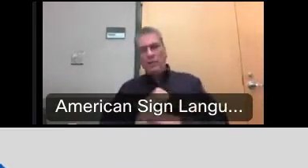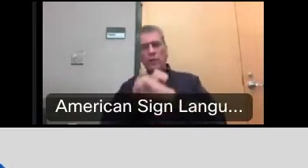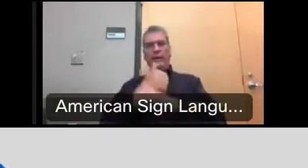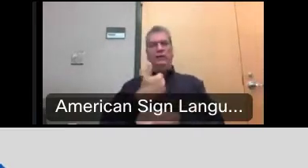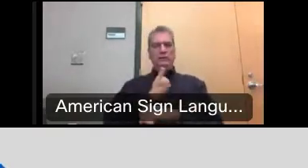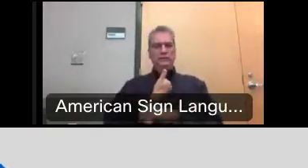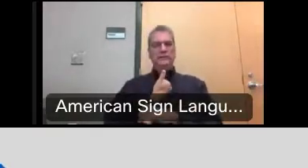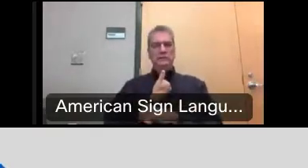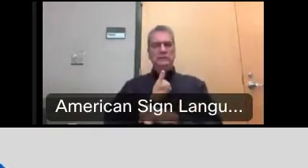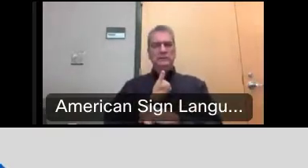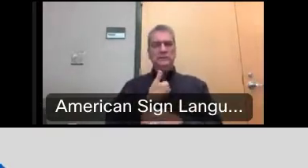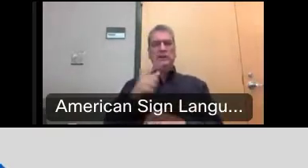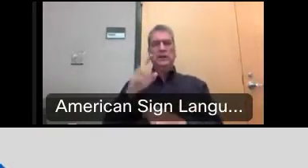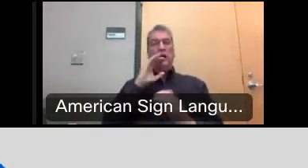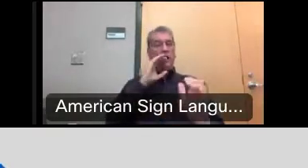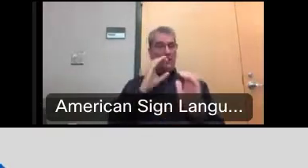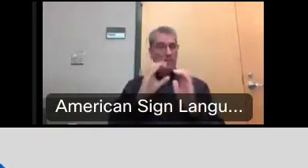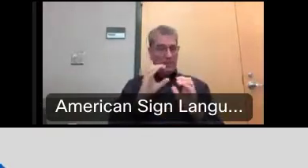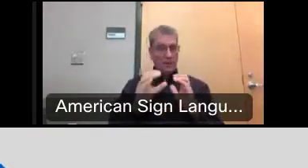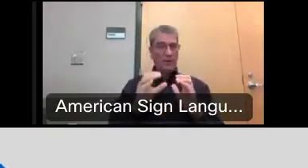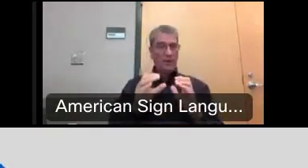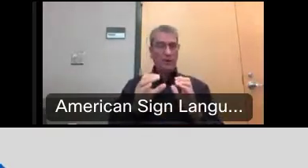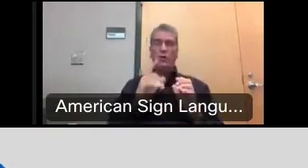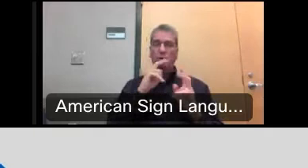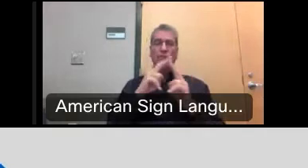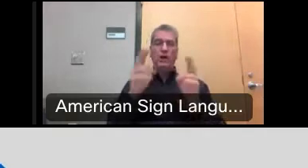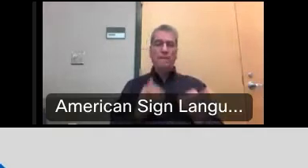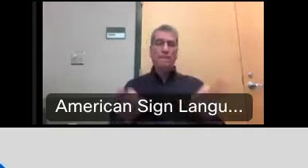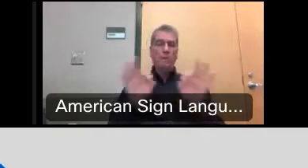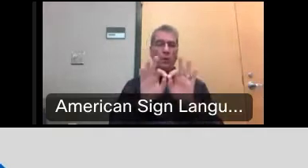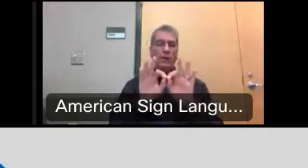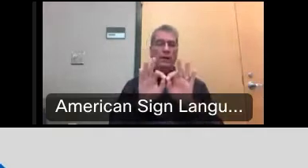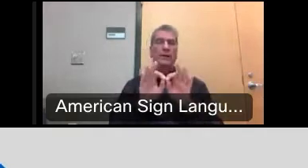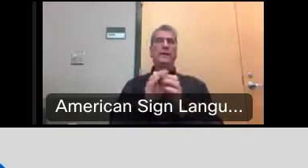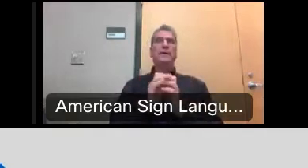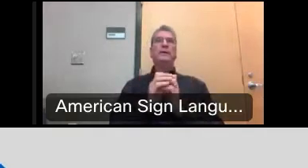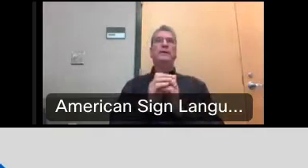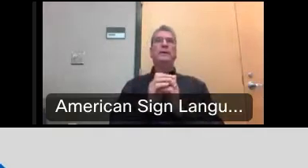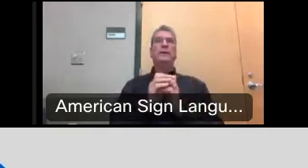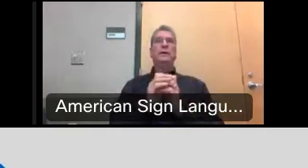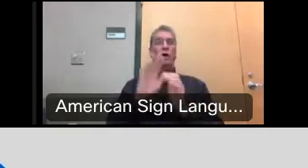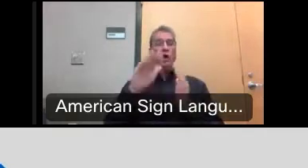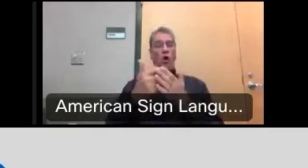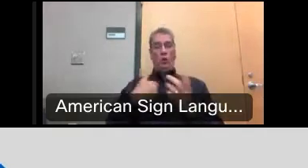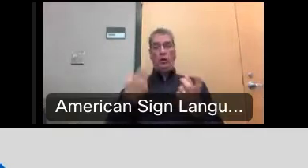So, the communication piece was was major, because after all all we can do in a free